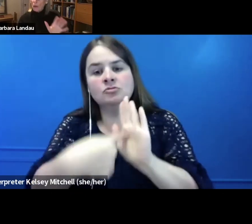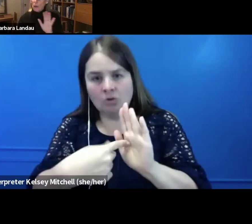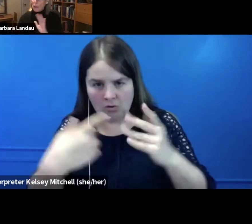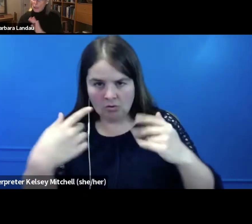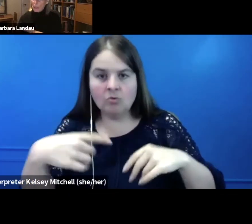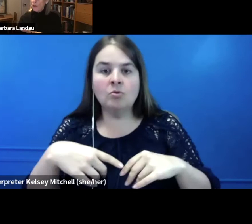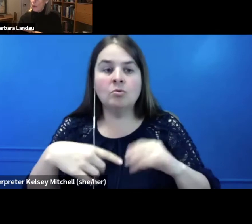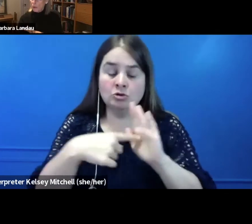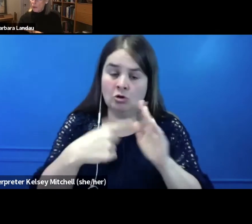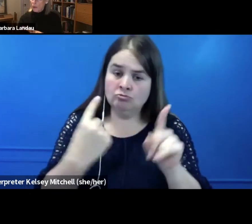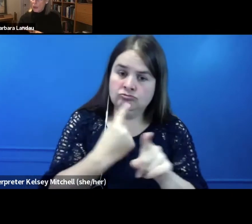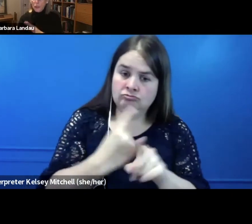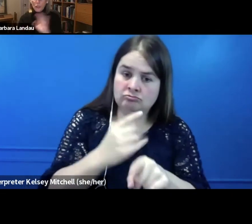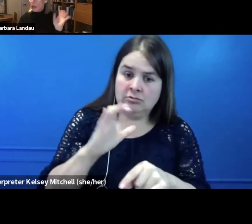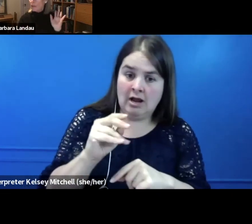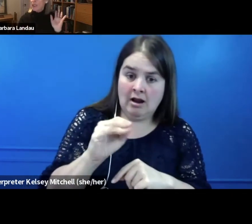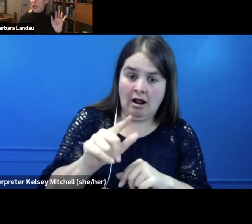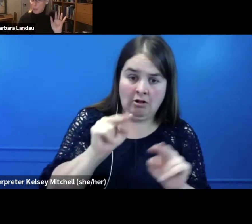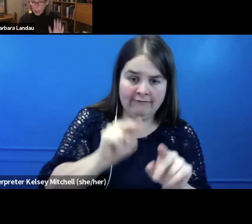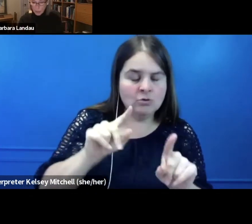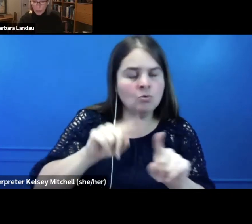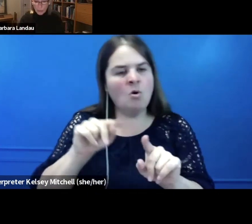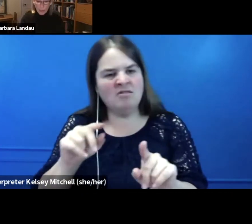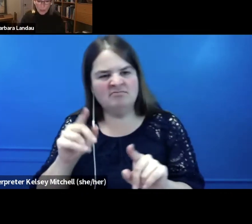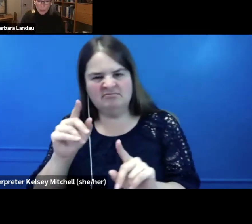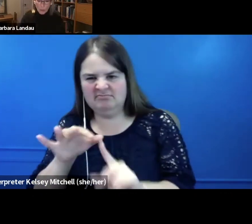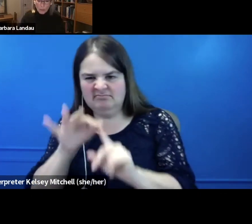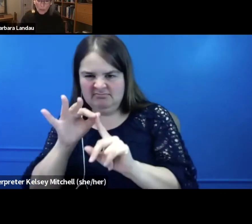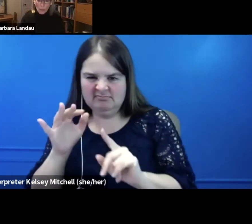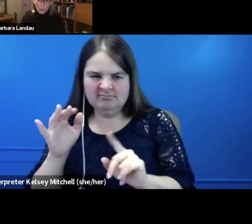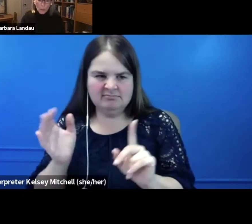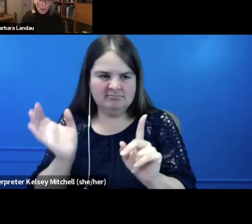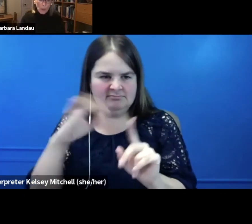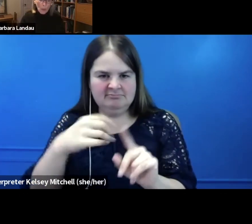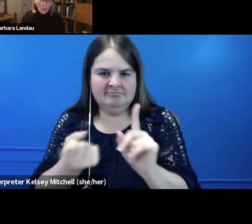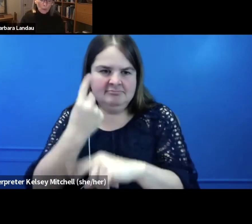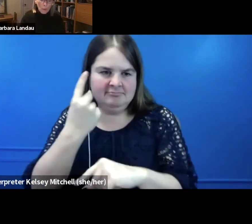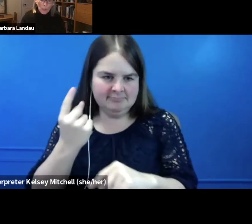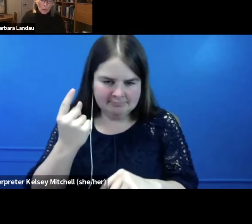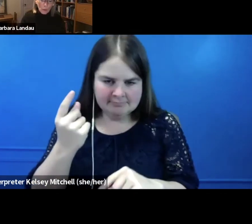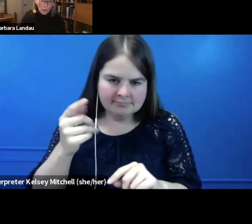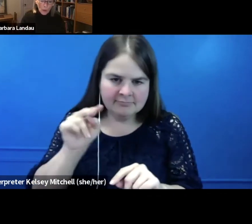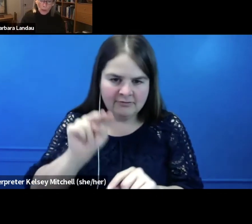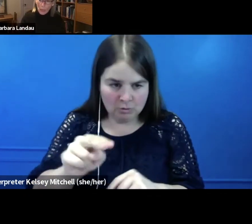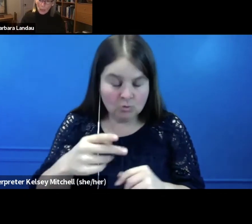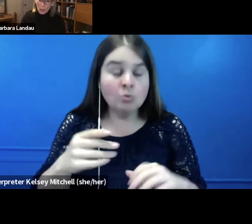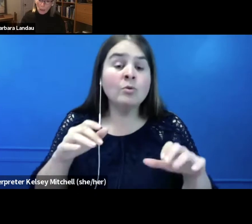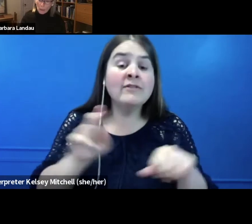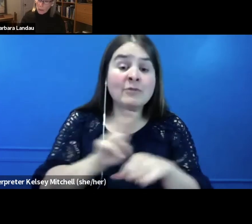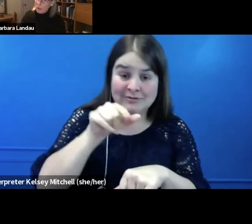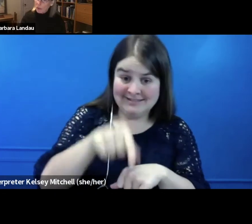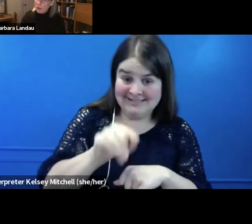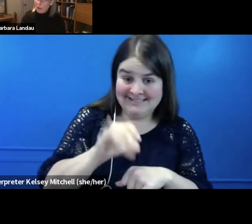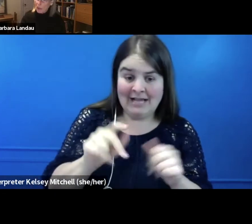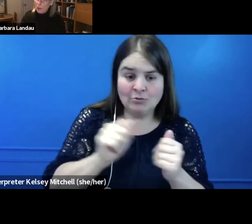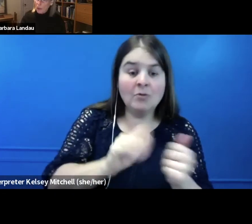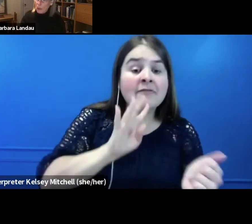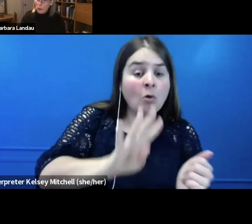or an unusual view and you just have to name it that's the task and we've done this from with four-year-olds